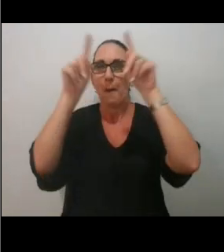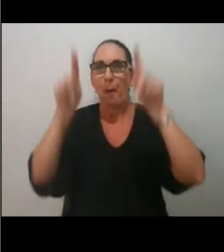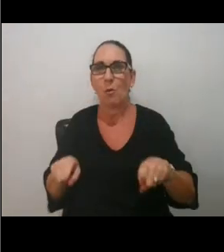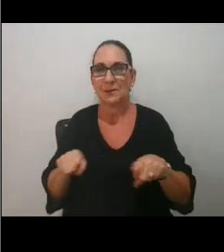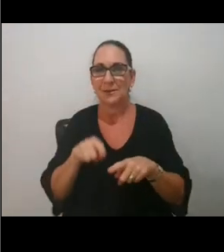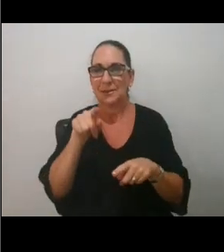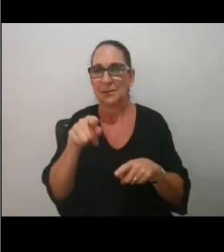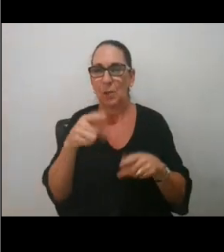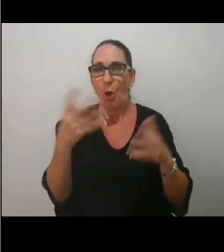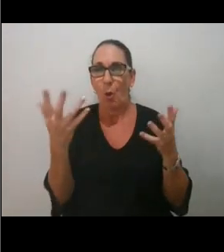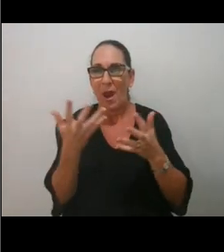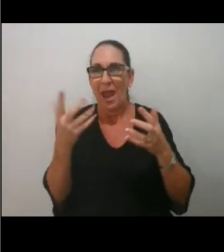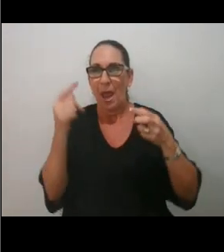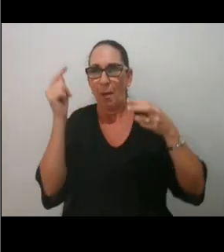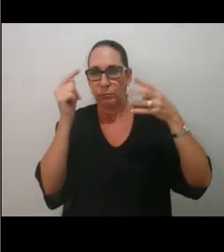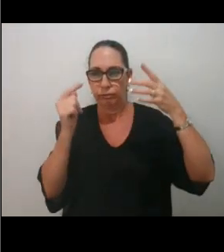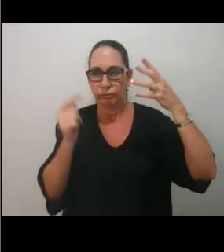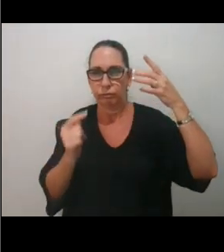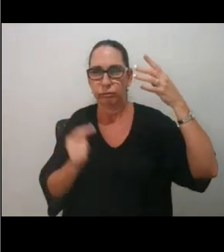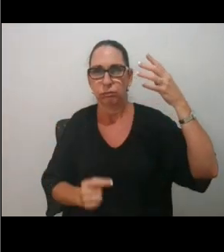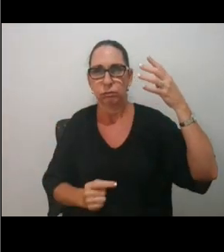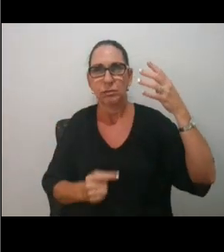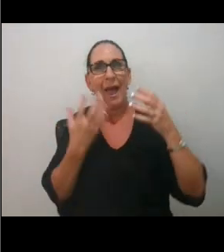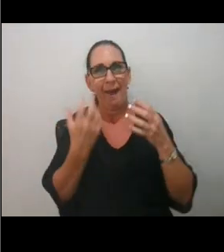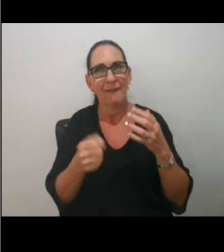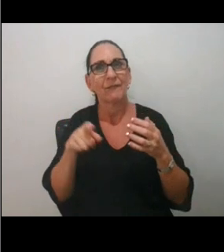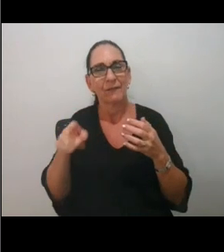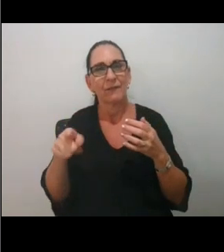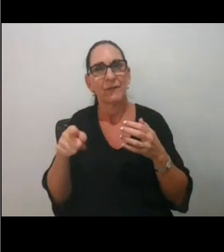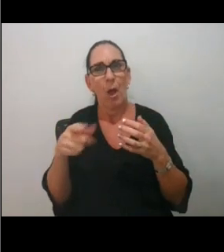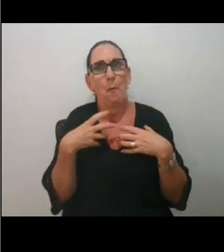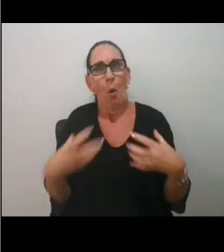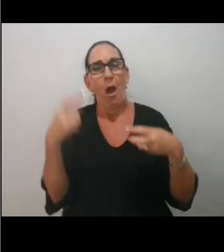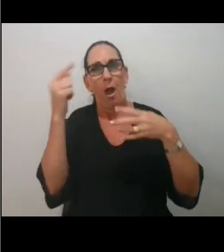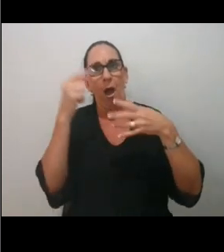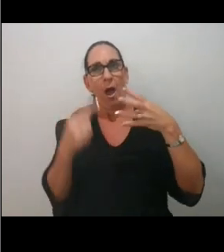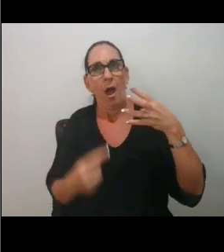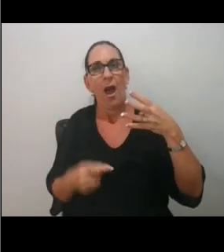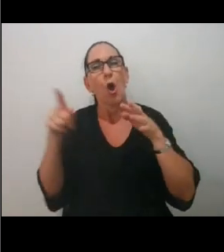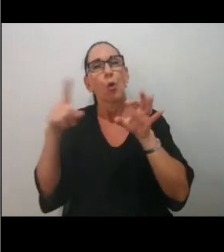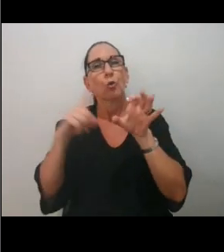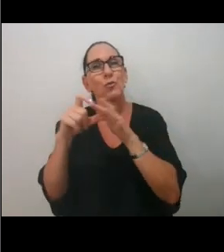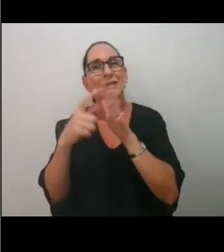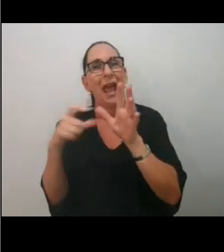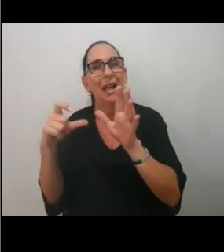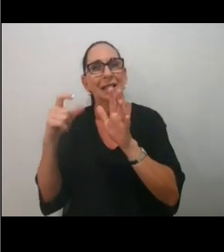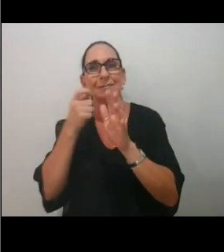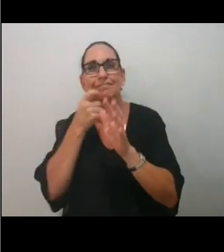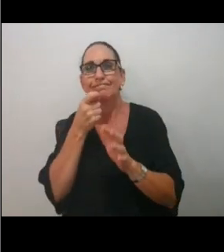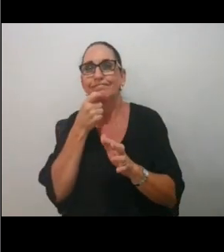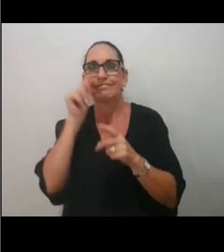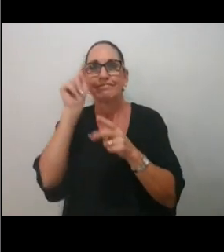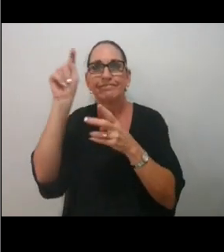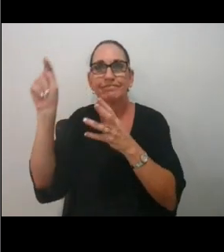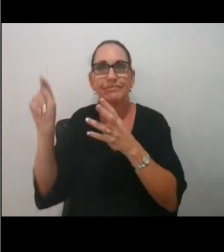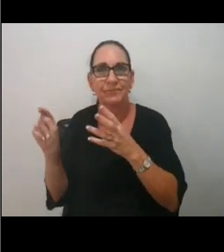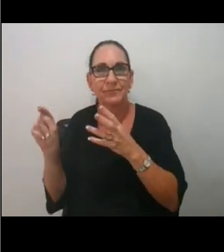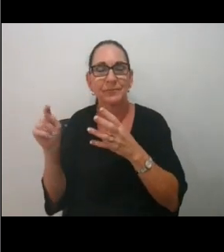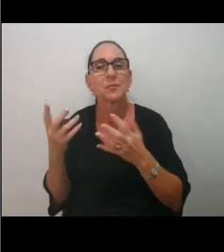it's in a lot more locations than than QDAC um so it might be that um as um as wonderful as